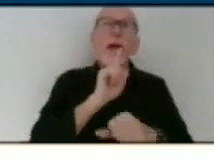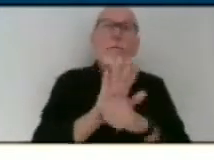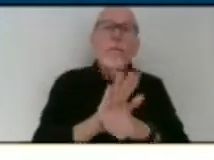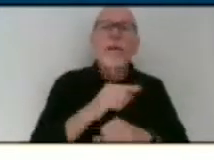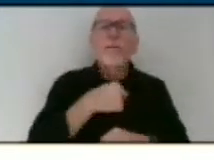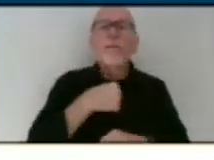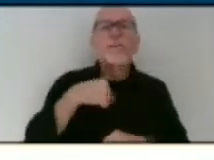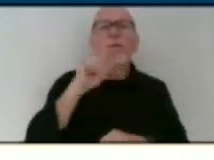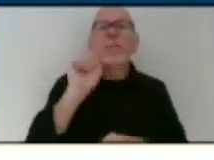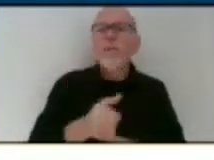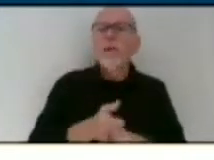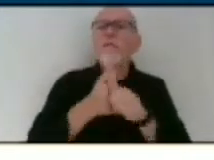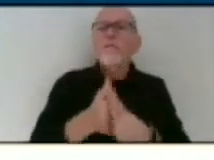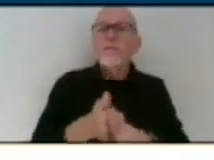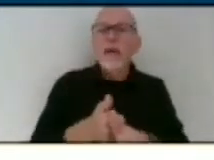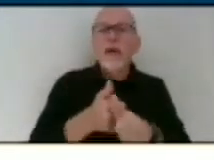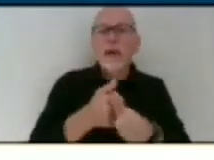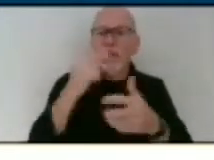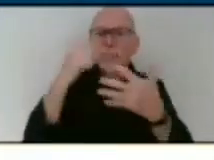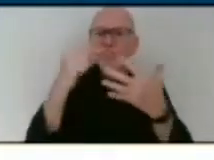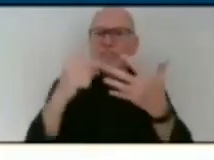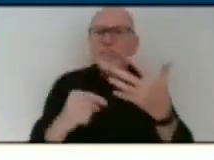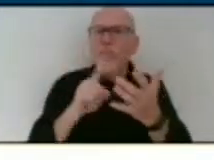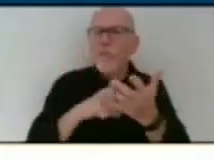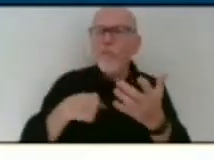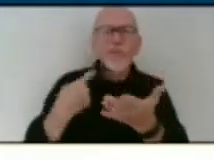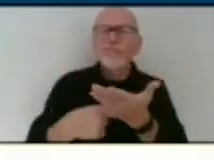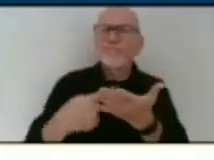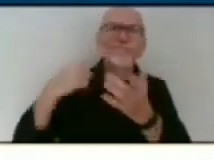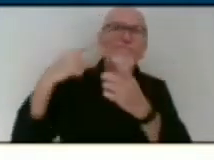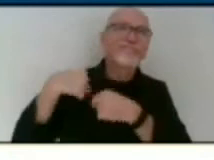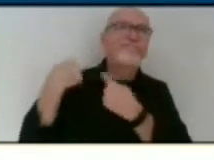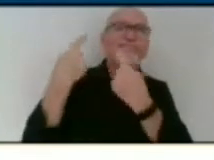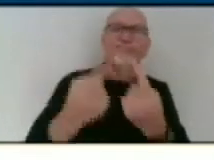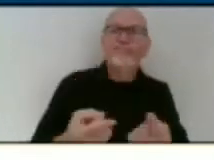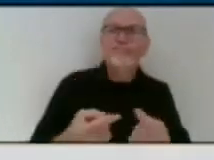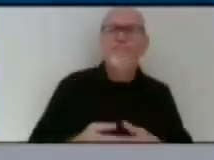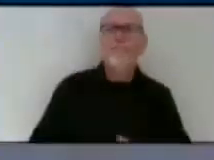mitigation procedures that we've been discussing all year. Wearing a mask,